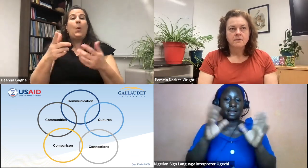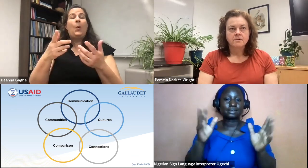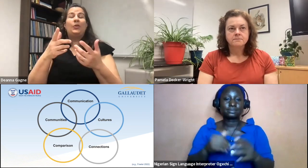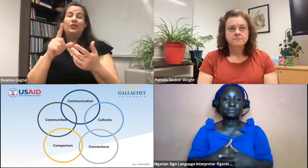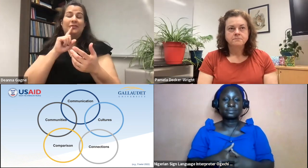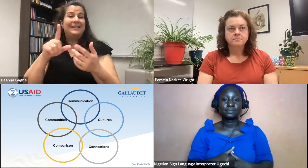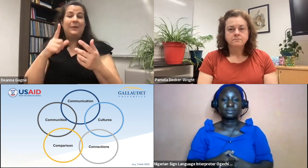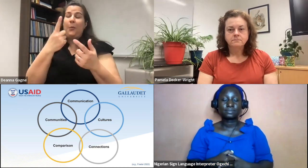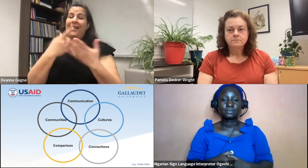So